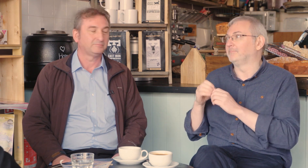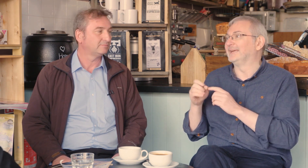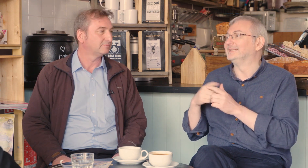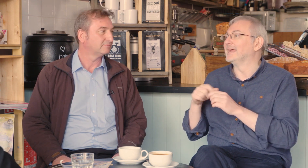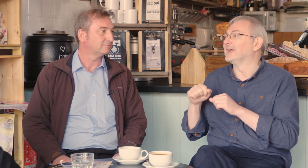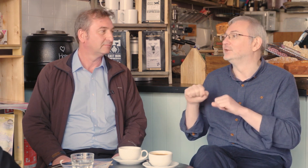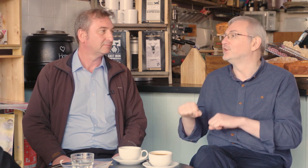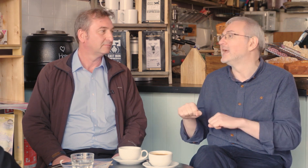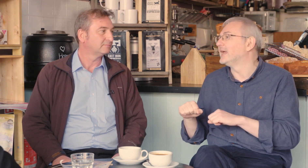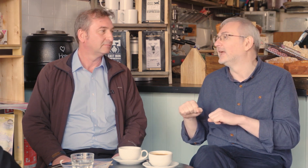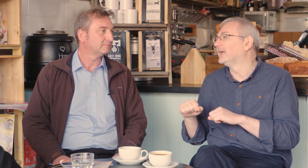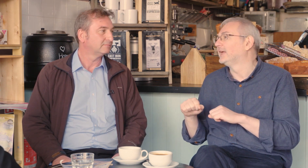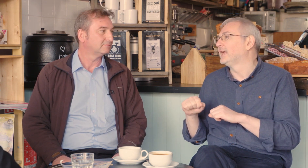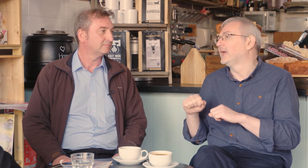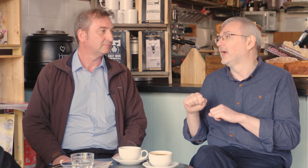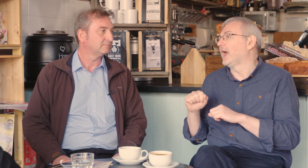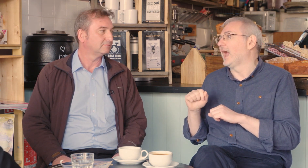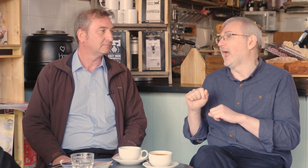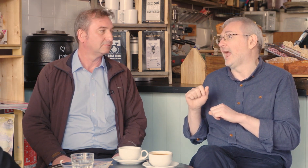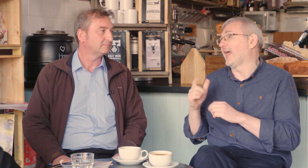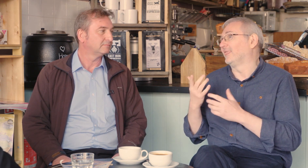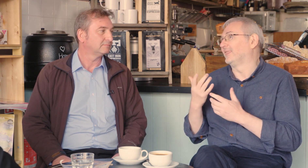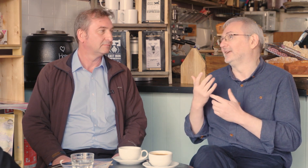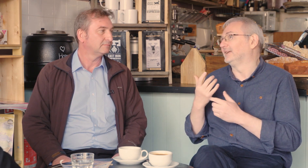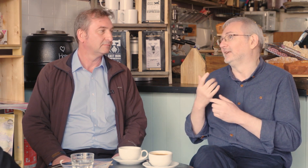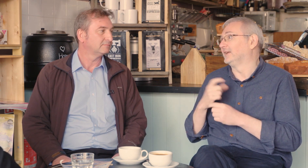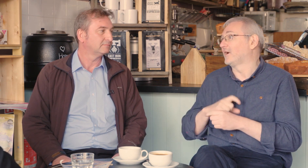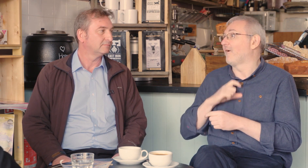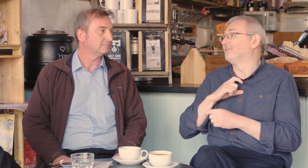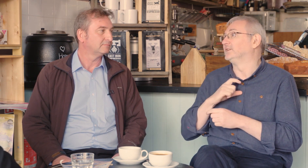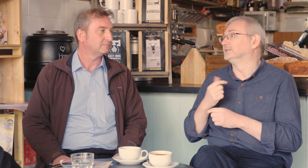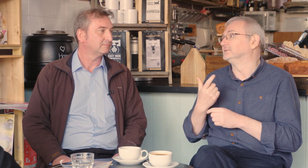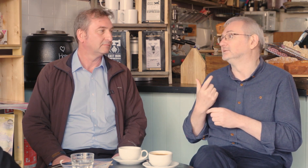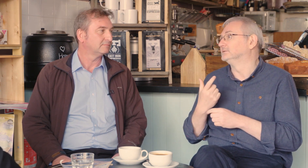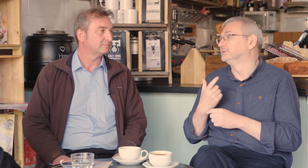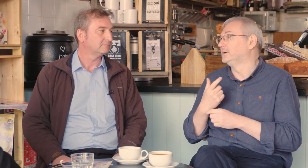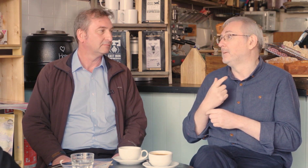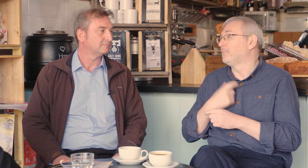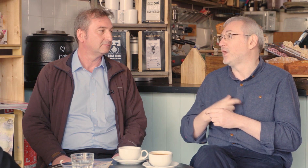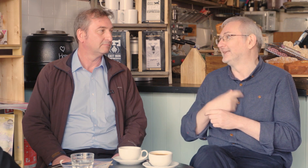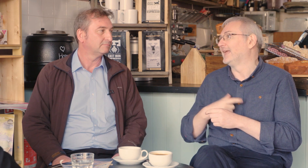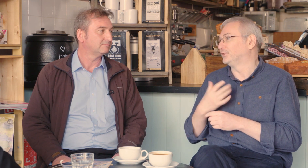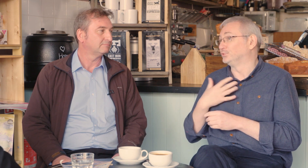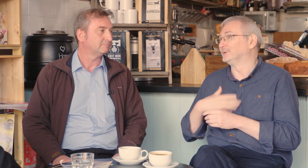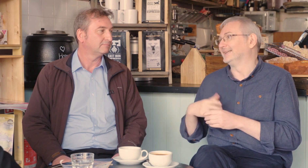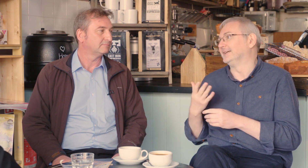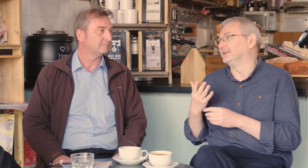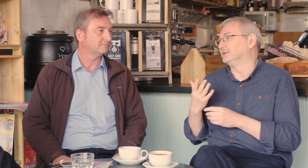the Chair of the BDA. It gave you the confidence and personality you need for that role.